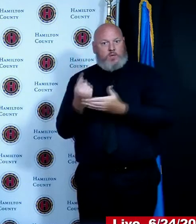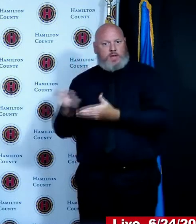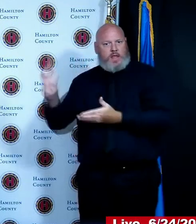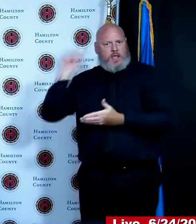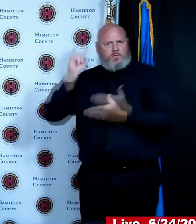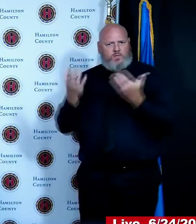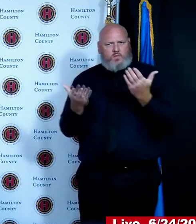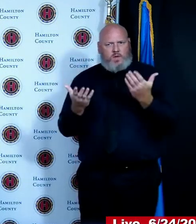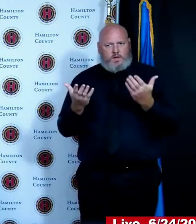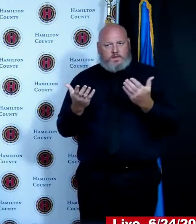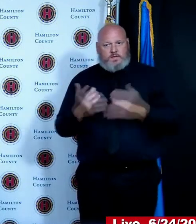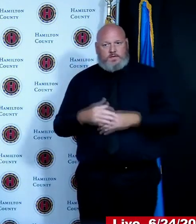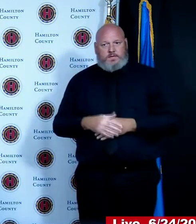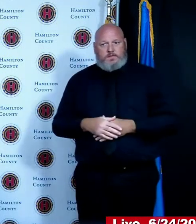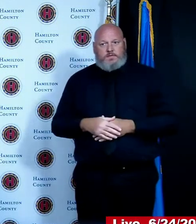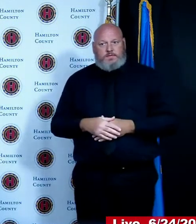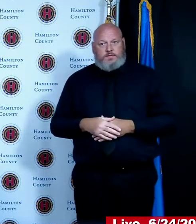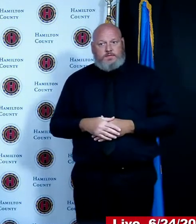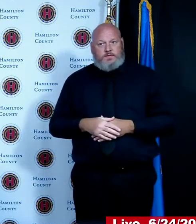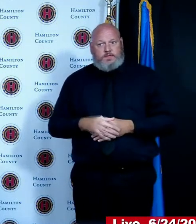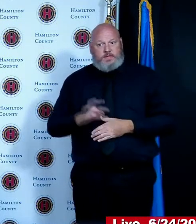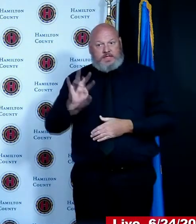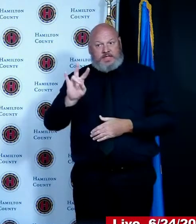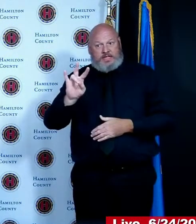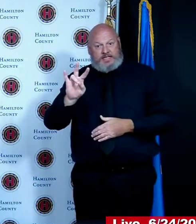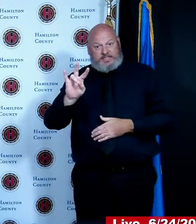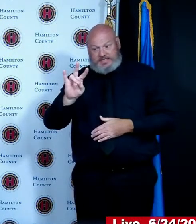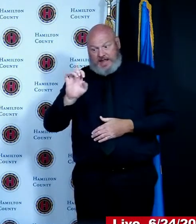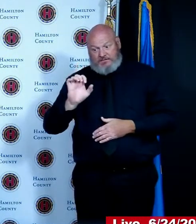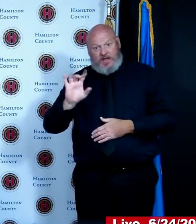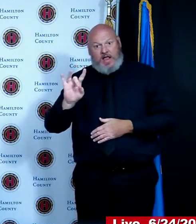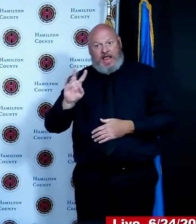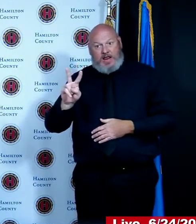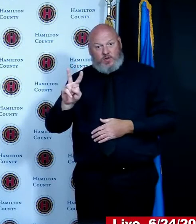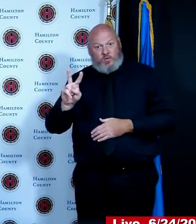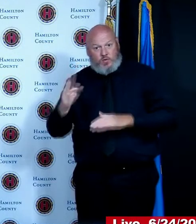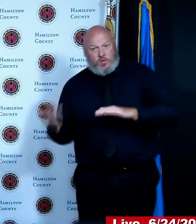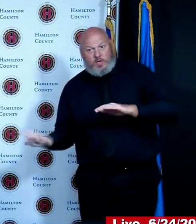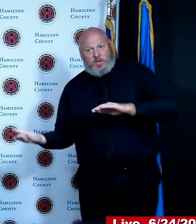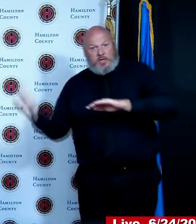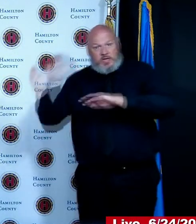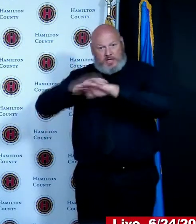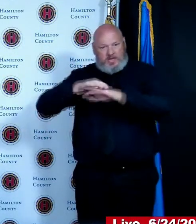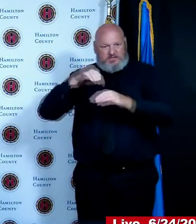782 so what does that mean remember that we've been doing these